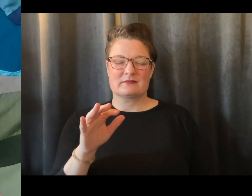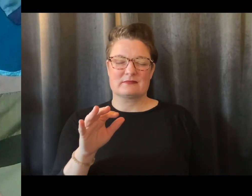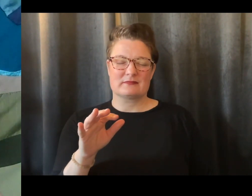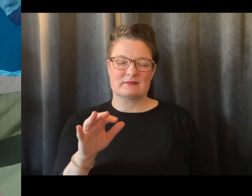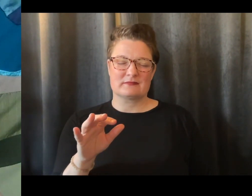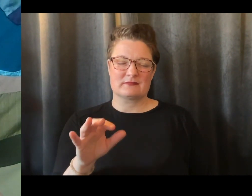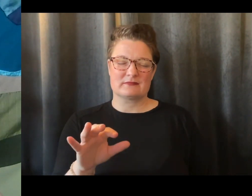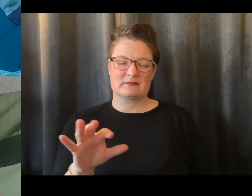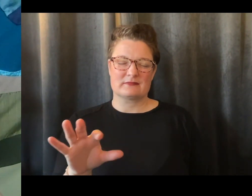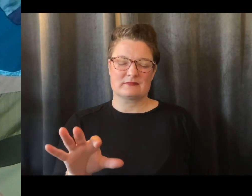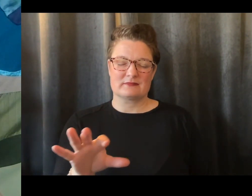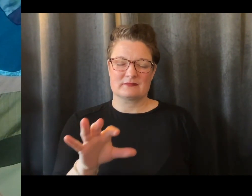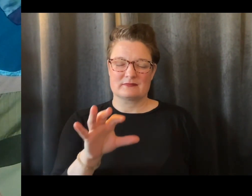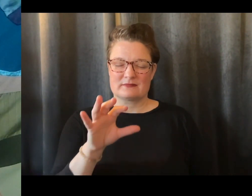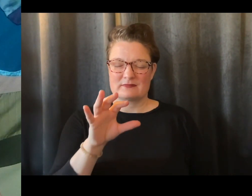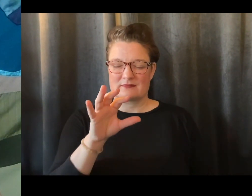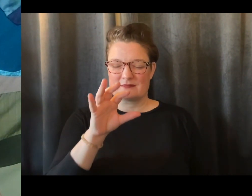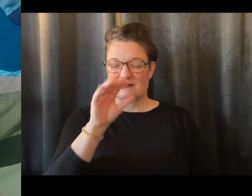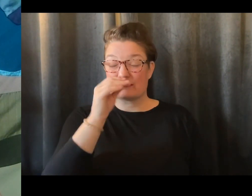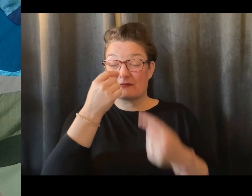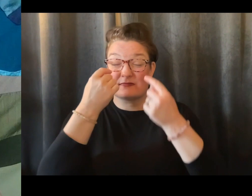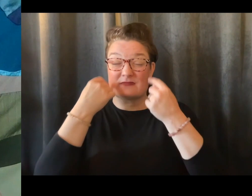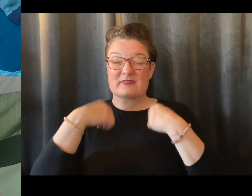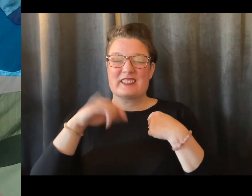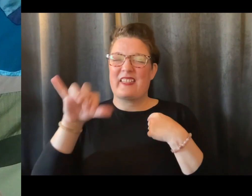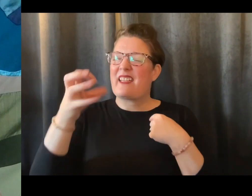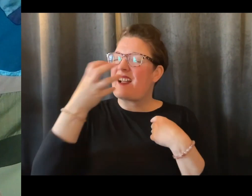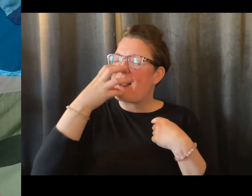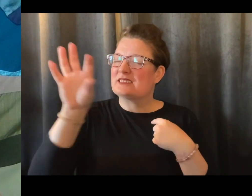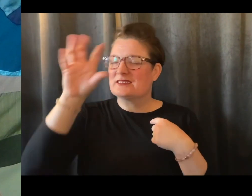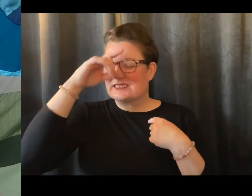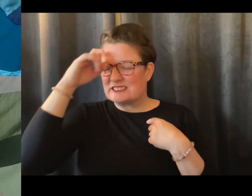hot humid air, the green.